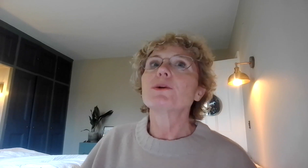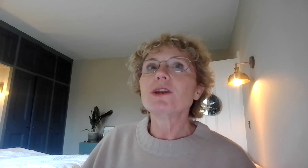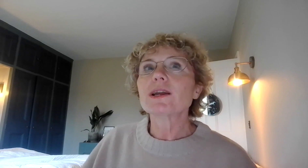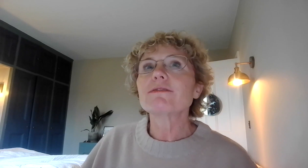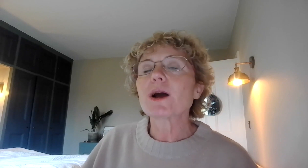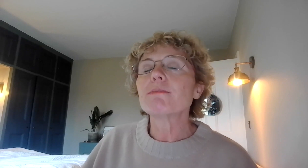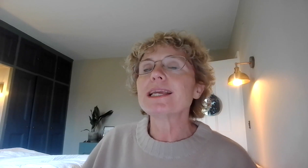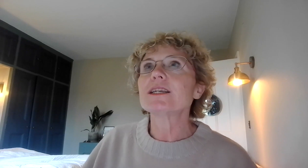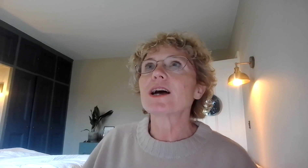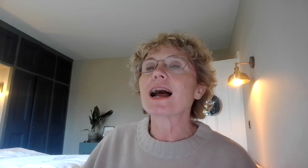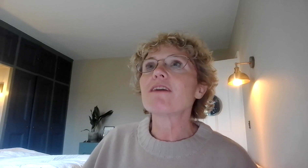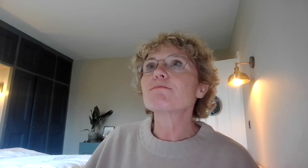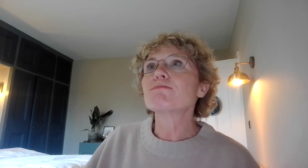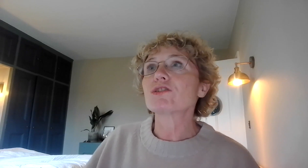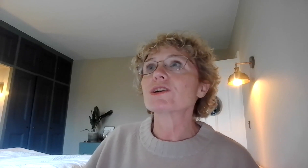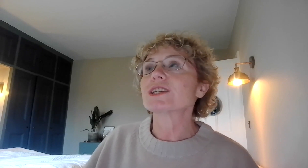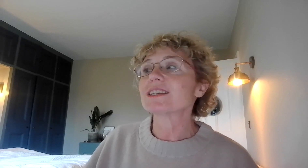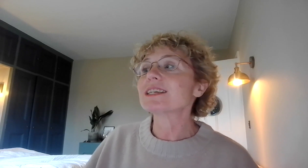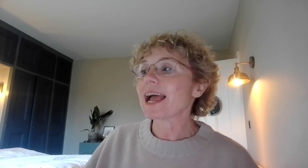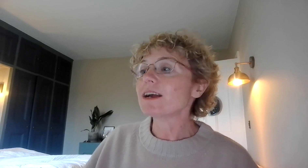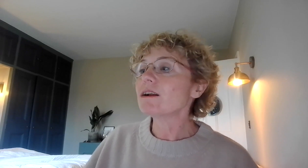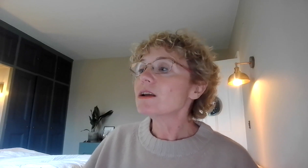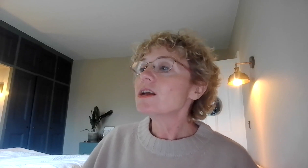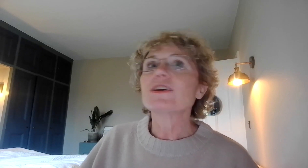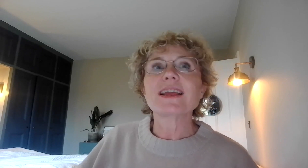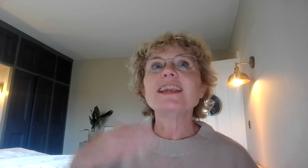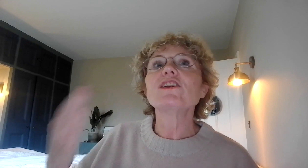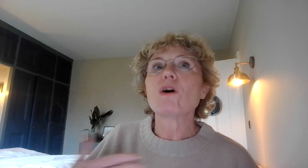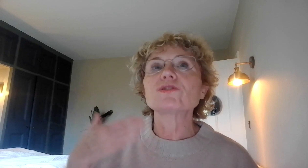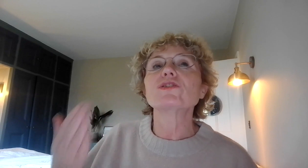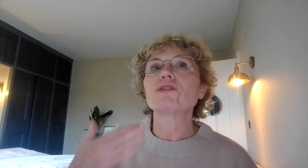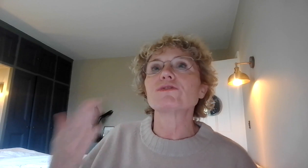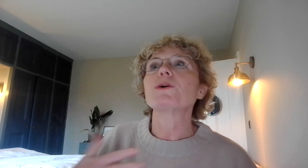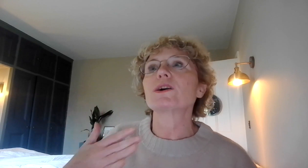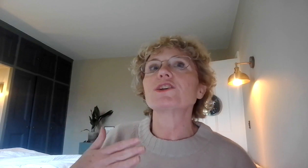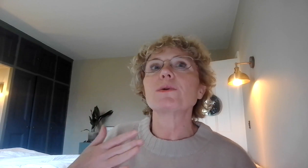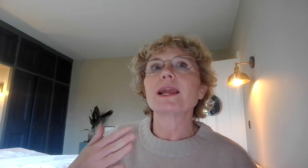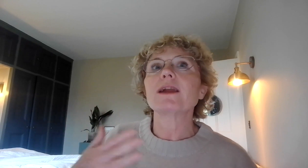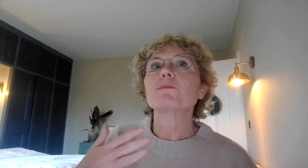So, we're looking for companies that have products at scale. So they need lots and lots of work doing.